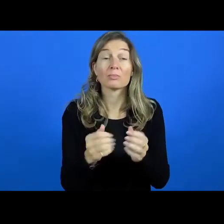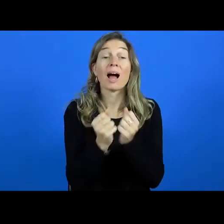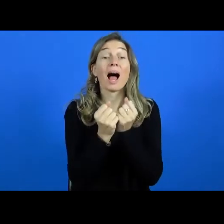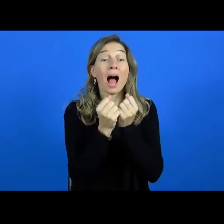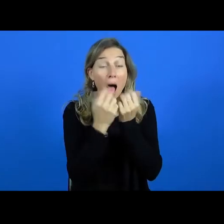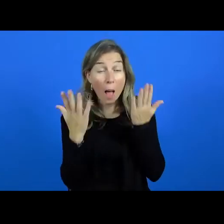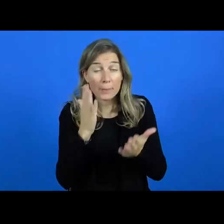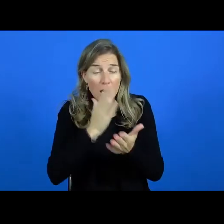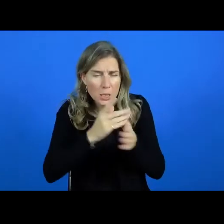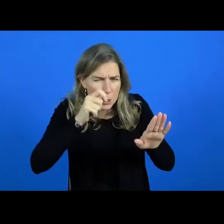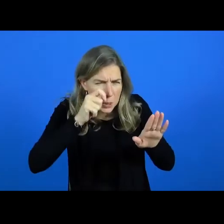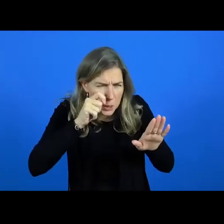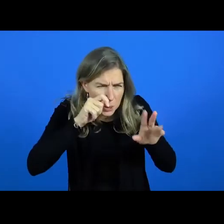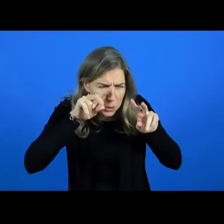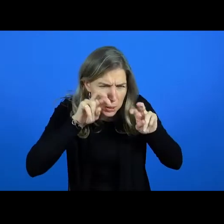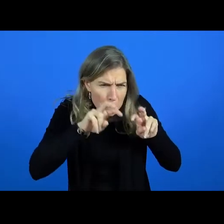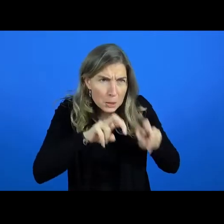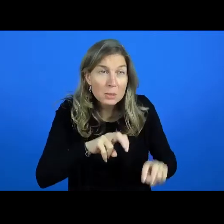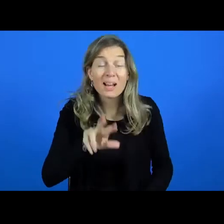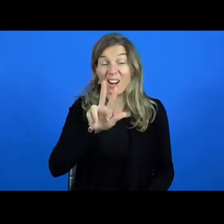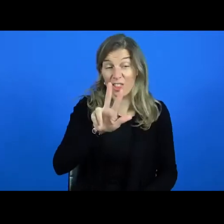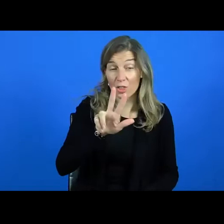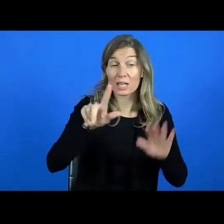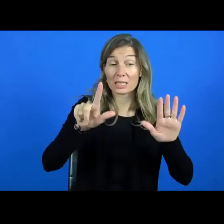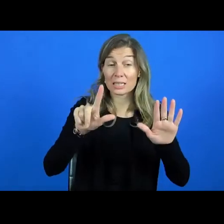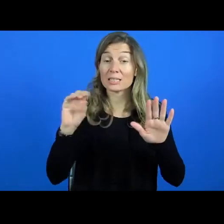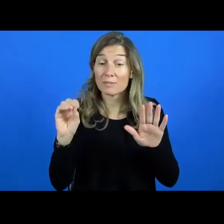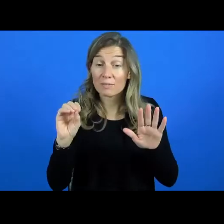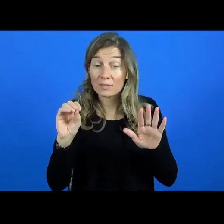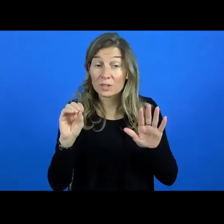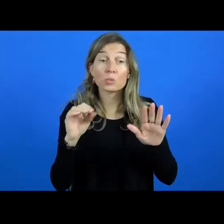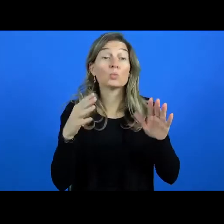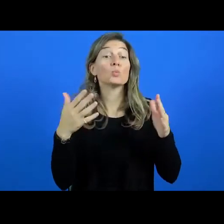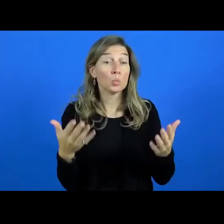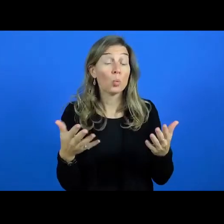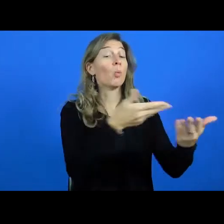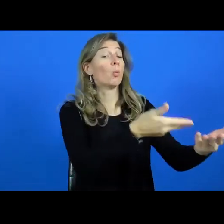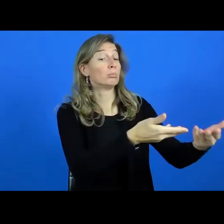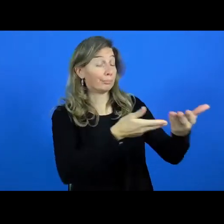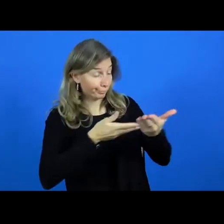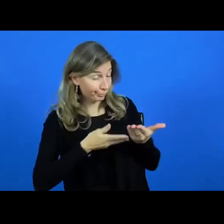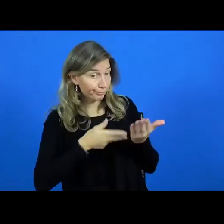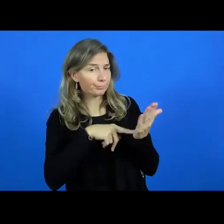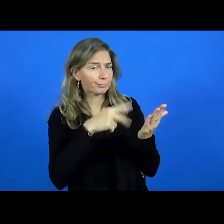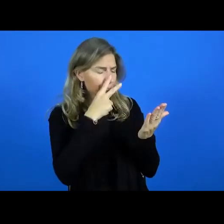and by the Ombudsman opened it means we received a complaint and dealt with it and we ask the institutions